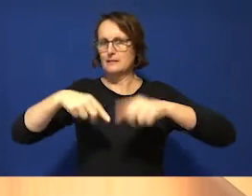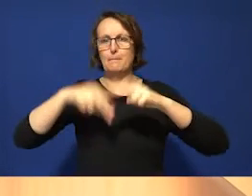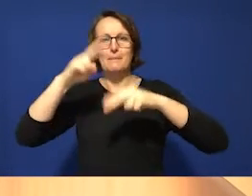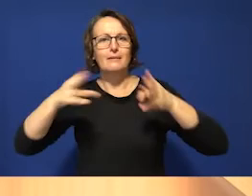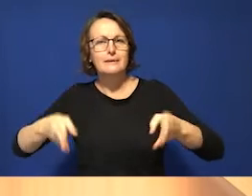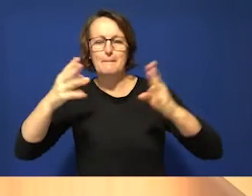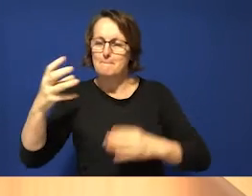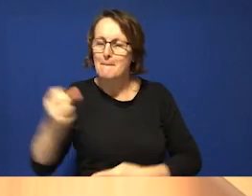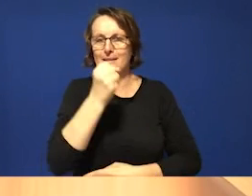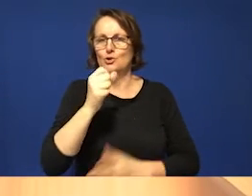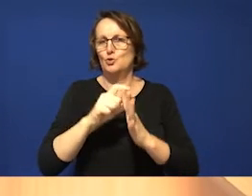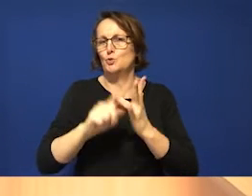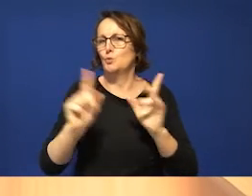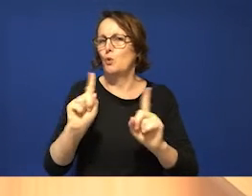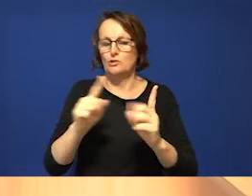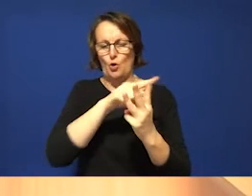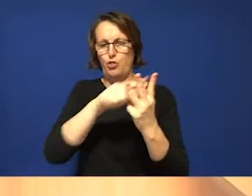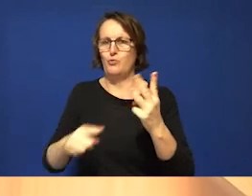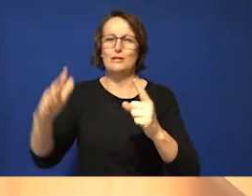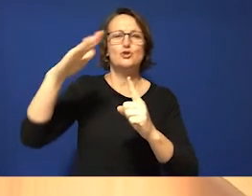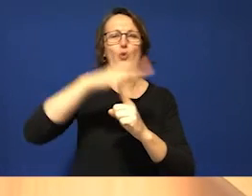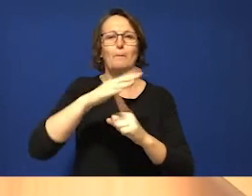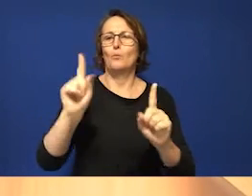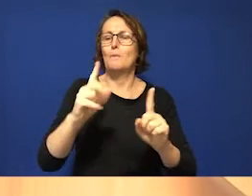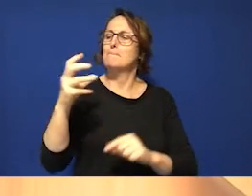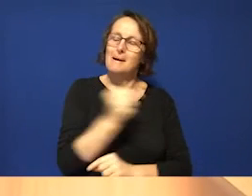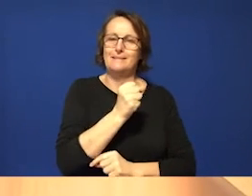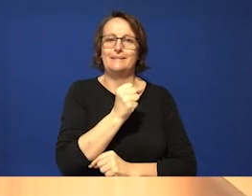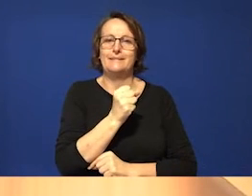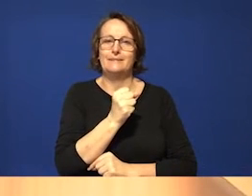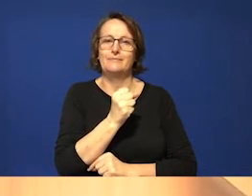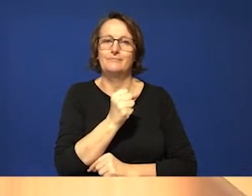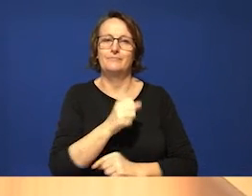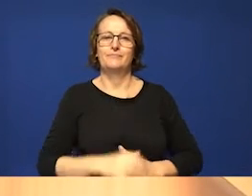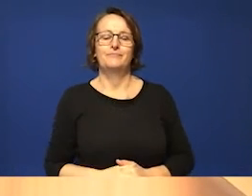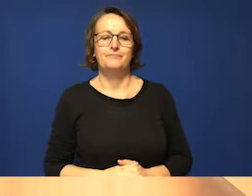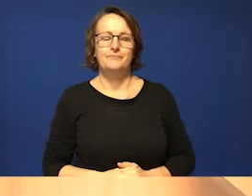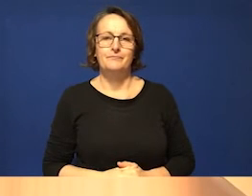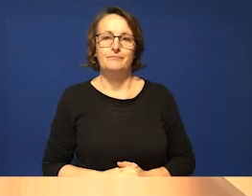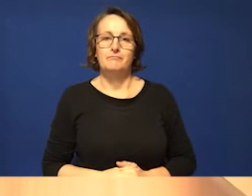looking at building this building, what were the top three things that absolutely had to be here?